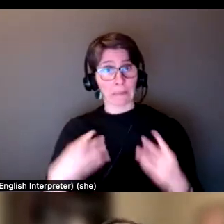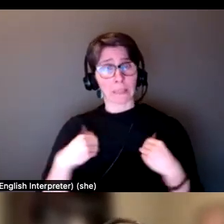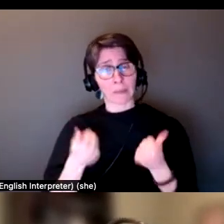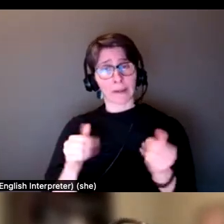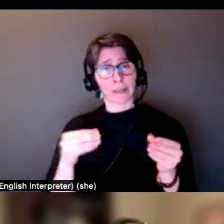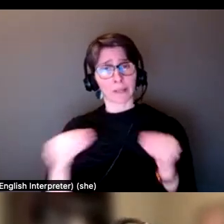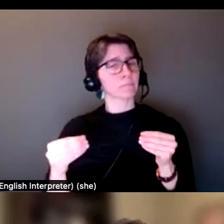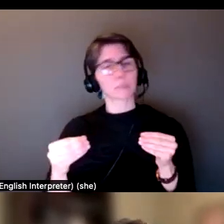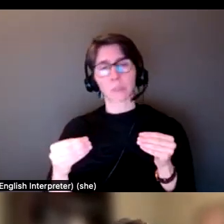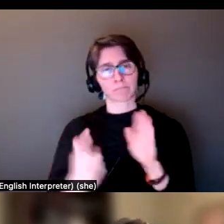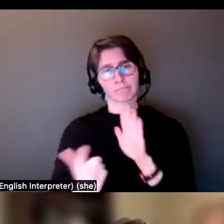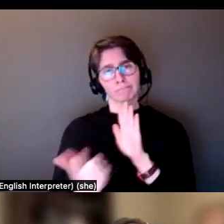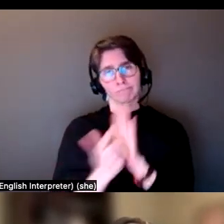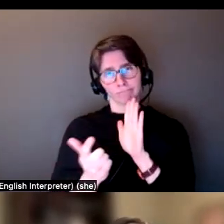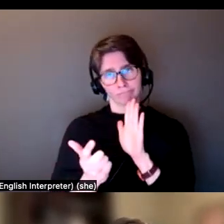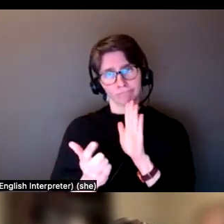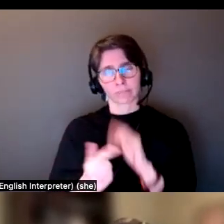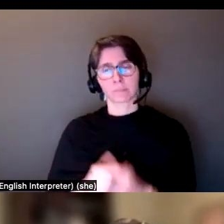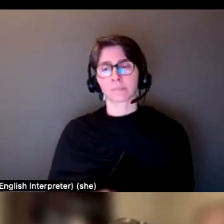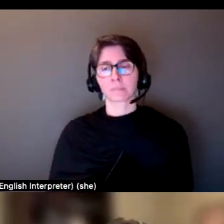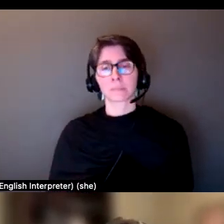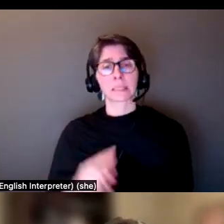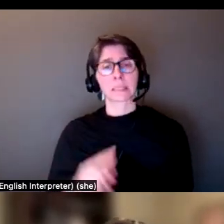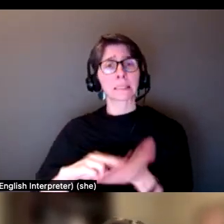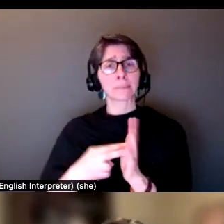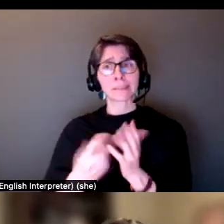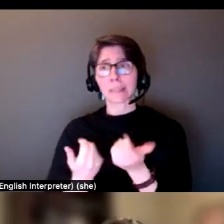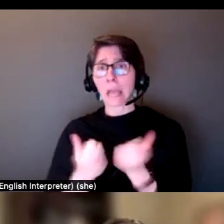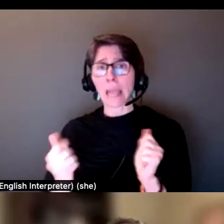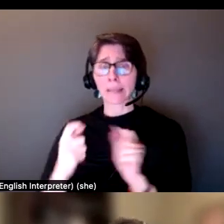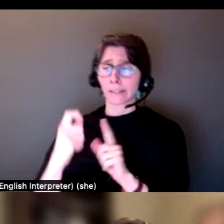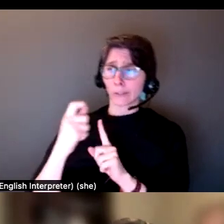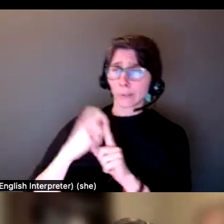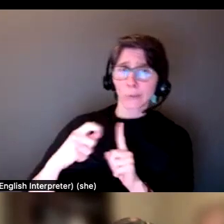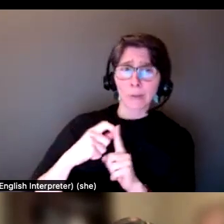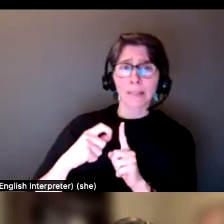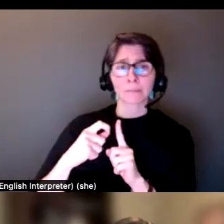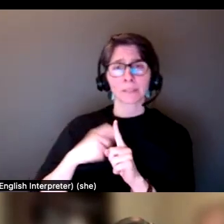of our Code of Conduct, so please report any harassment to the Tech Forum team.